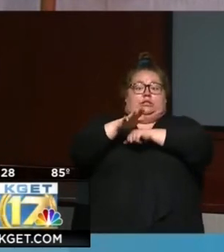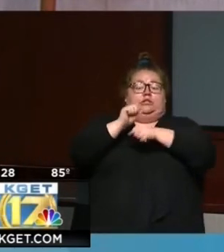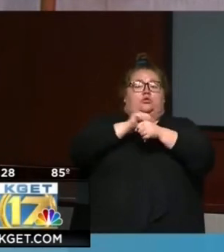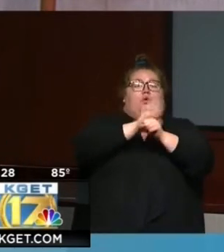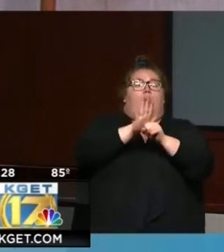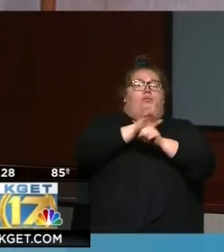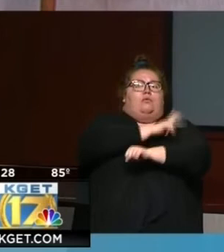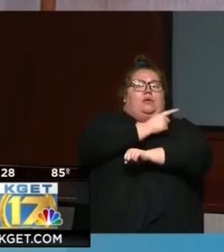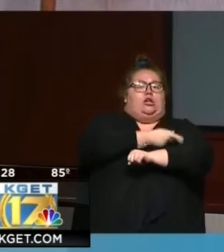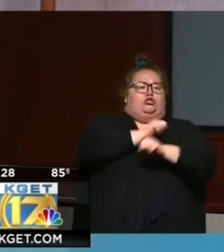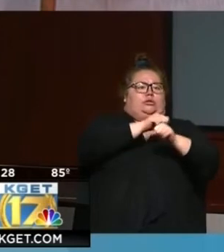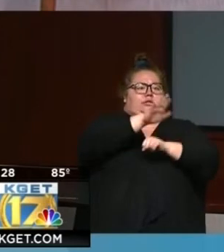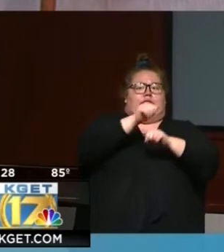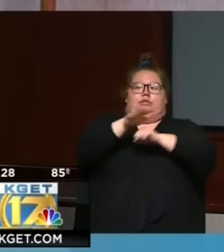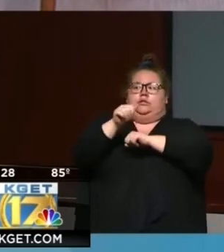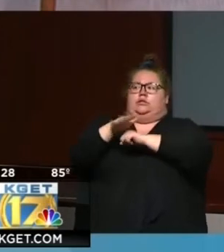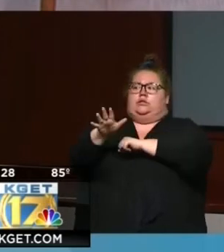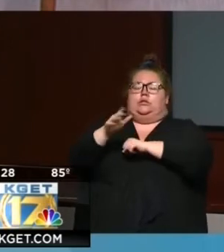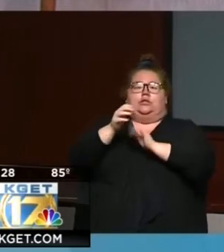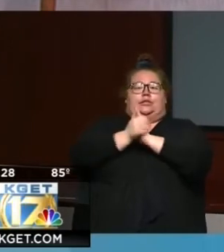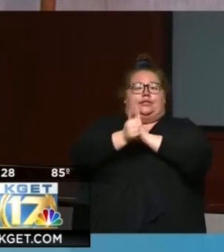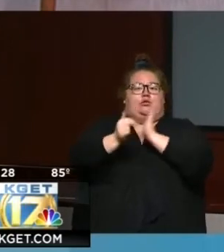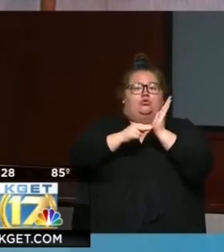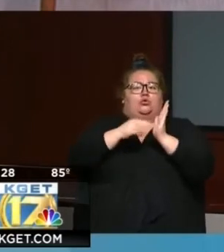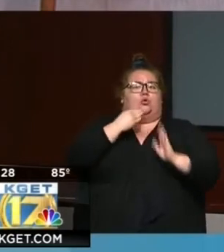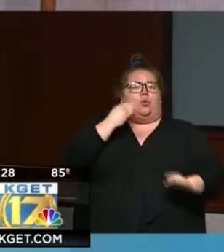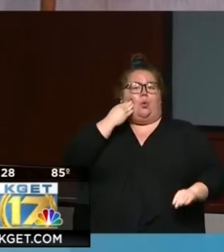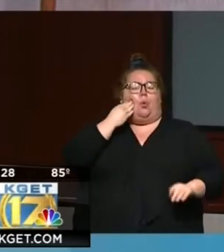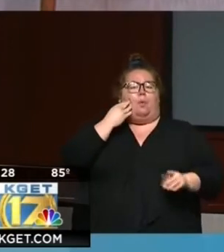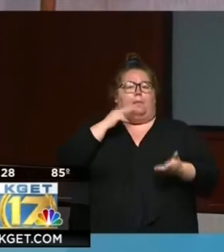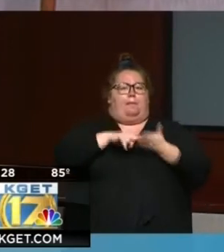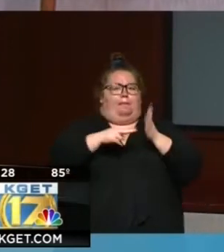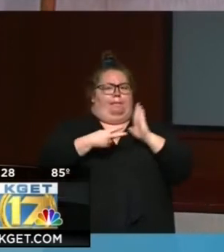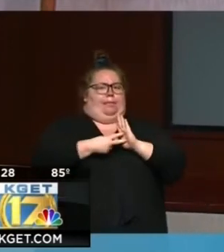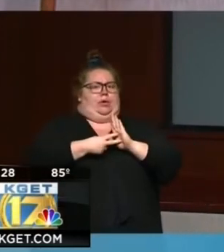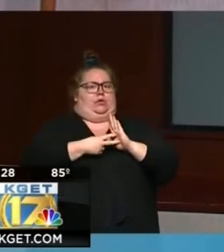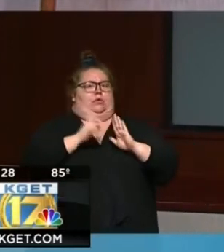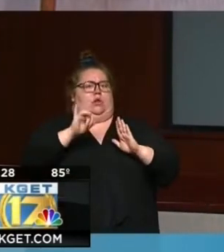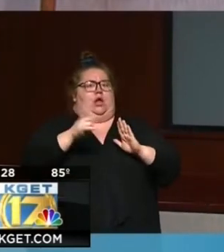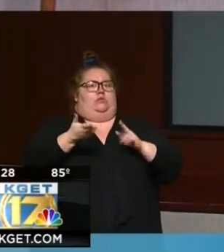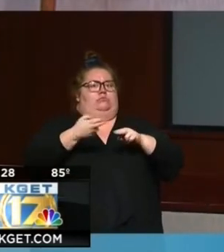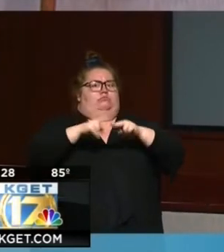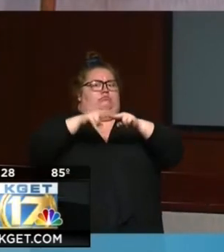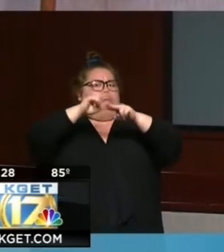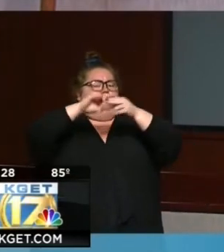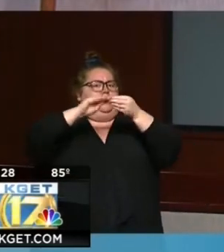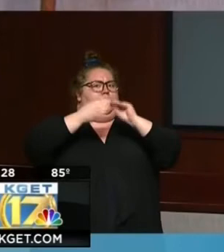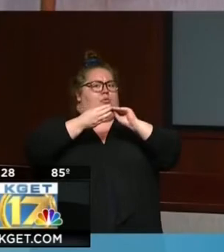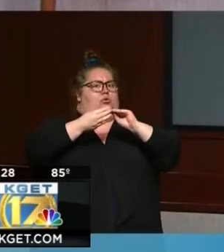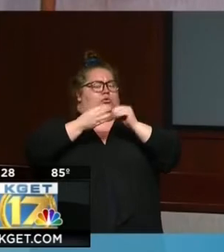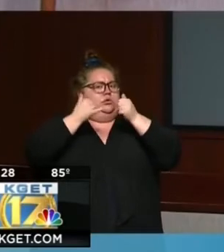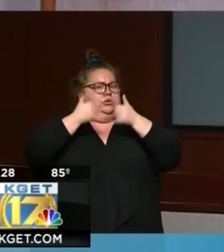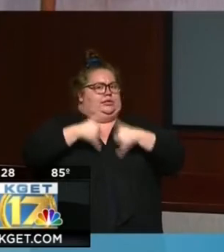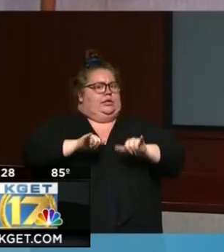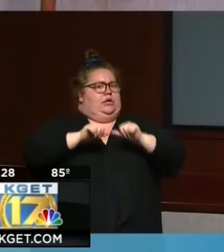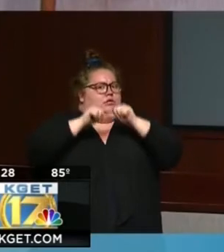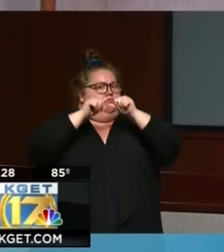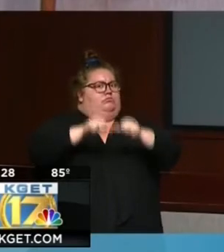OUT A FEW WEEKS AGO THAT THE WAS SENDING COVID PATIENTS TO THESE NURSING FACILITIES AND HELP TO INCREASE THE NUMBER OF INFECTIONS FOUND IN THESE